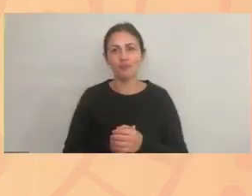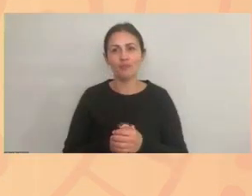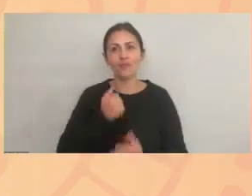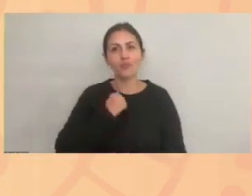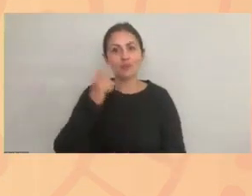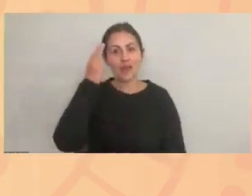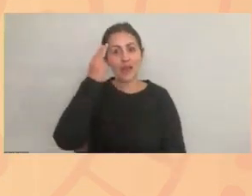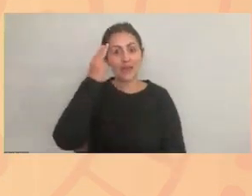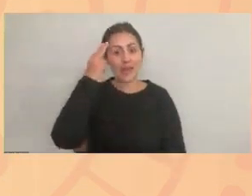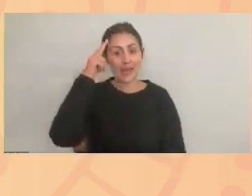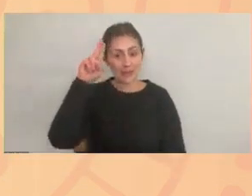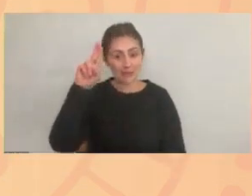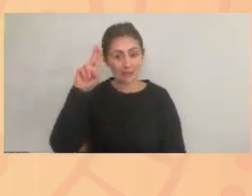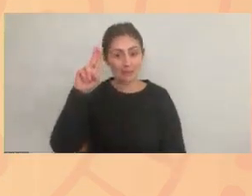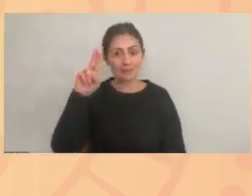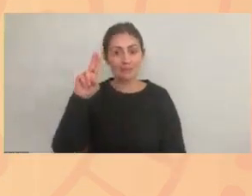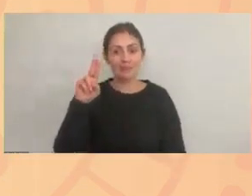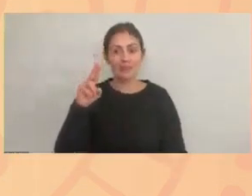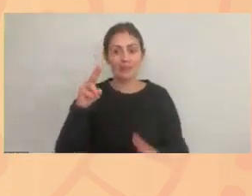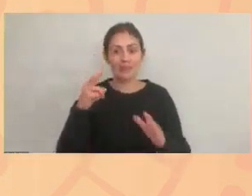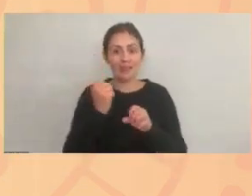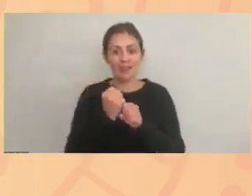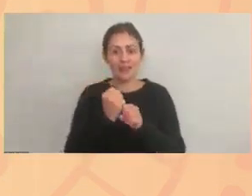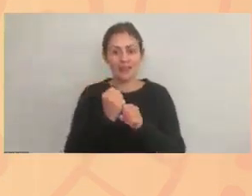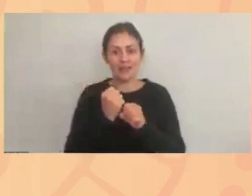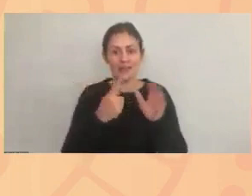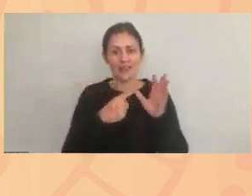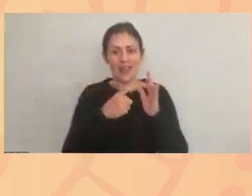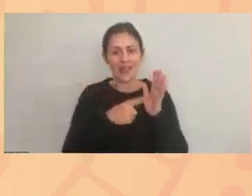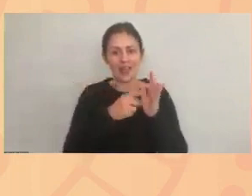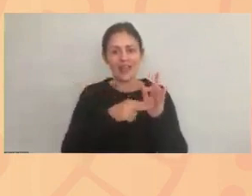I'm a (UNKNOWN).